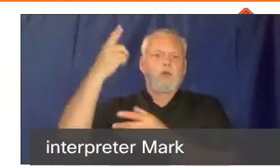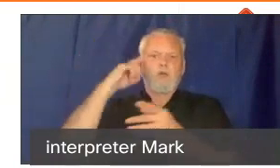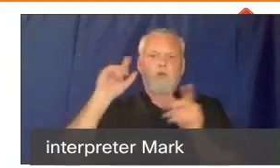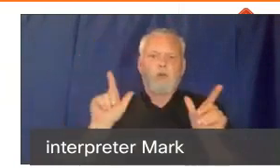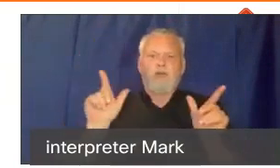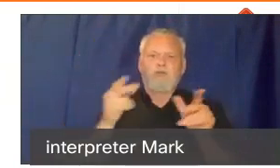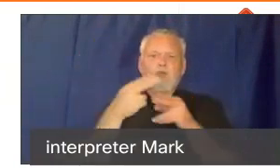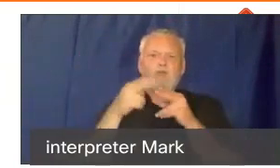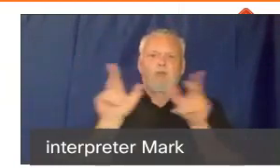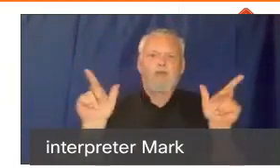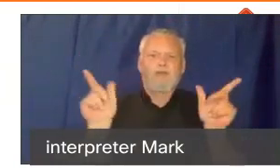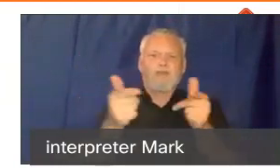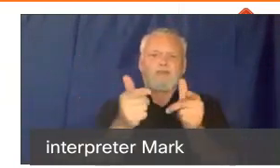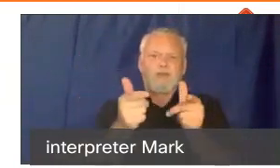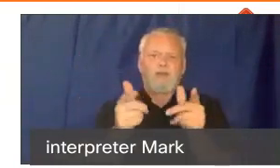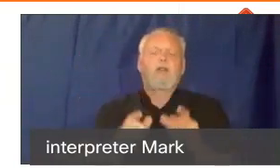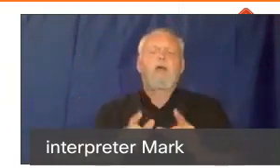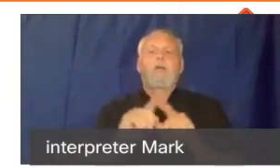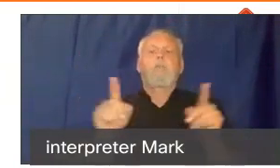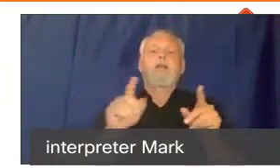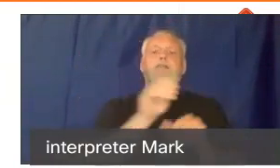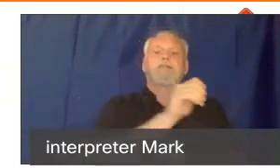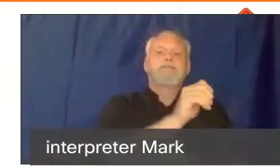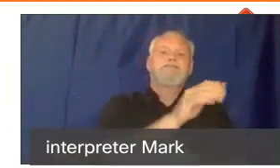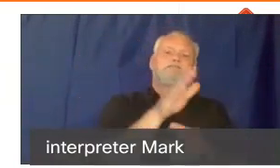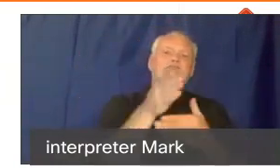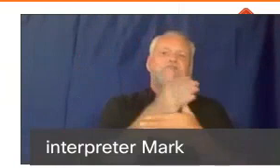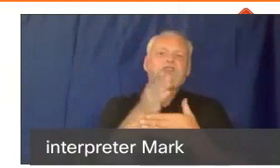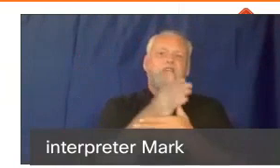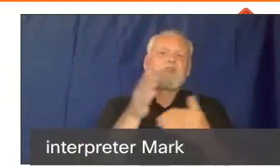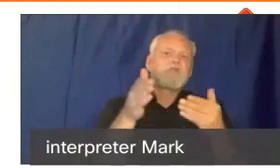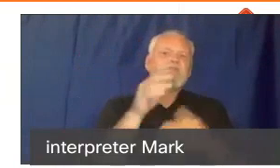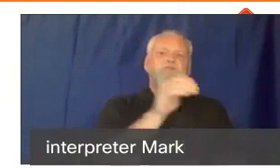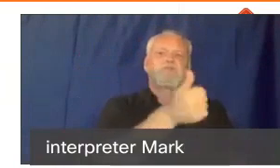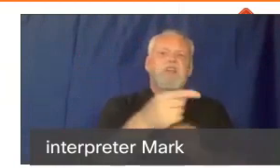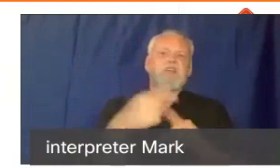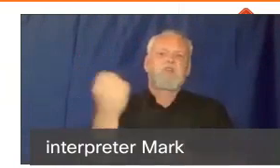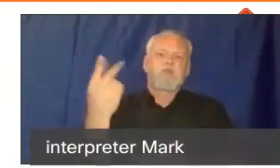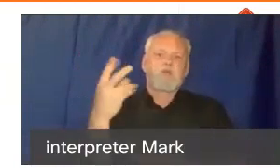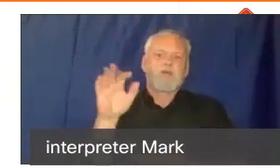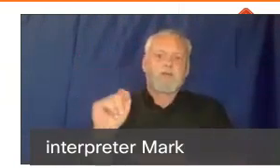But generally, the width is 10 to 12 feet. Andrew. Do you have any data on it?